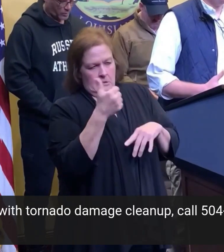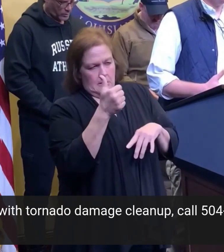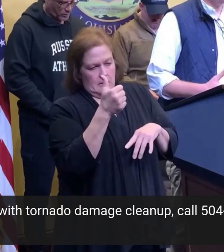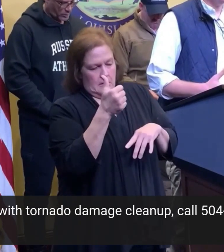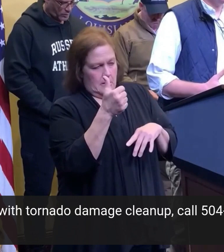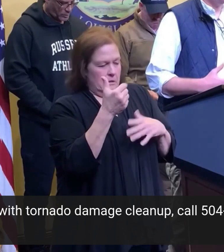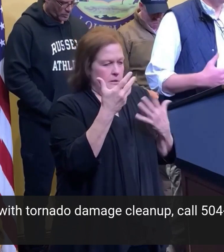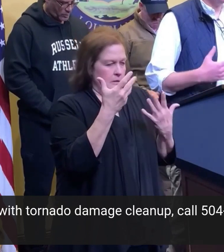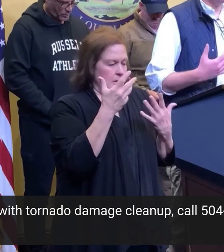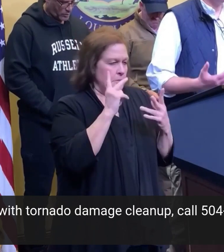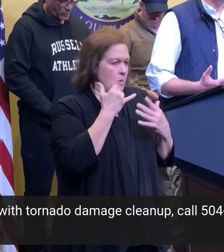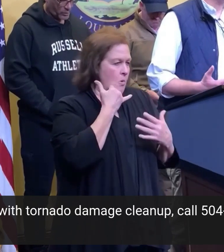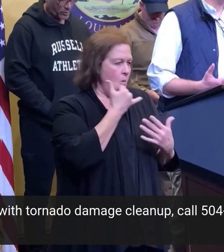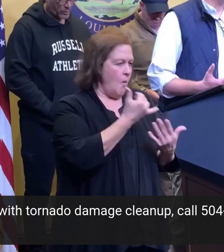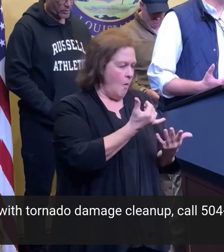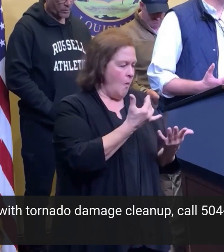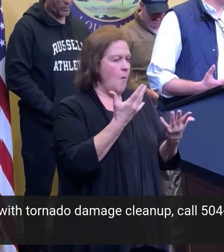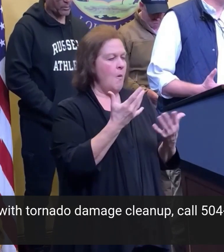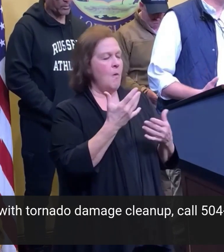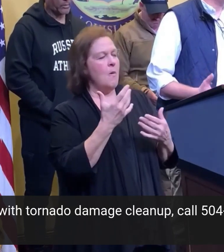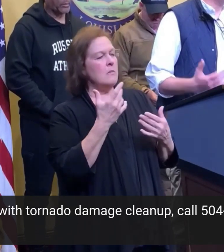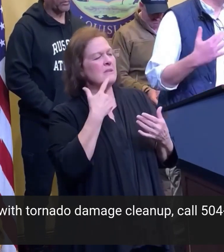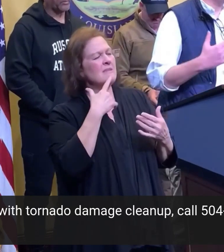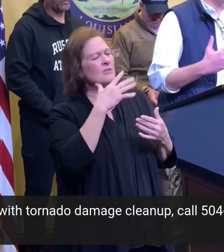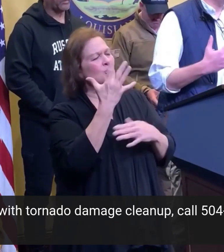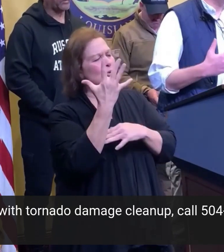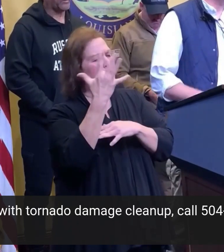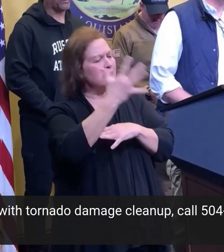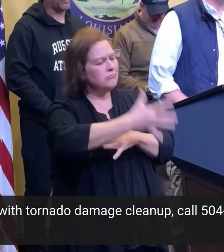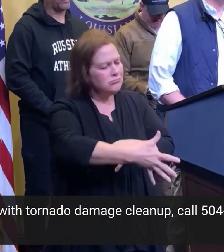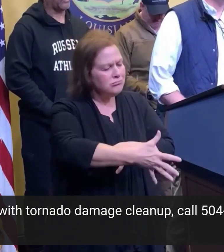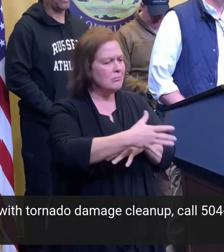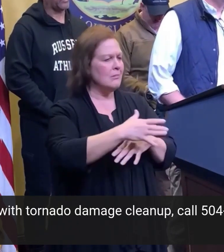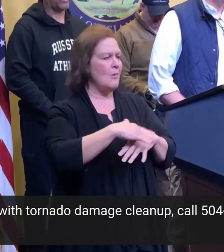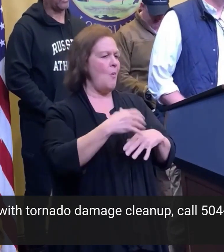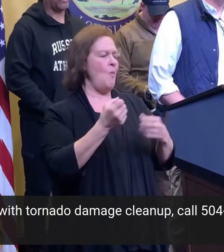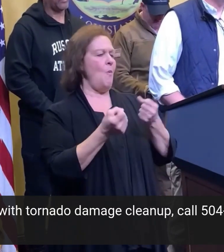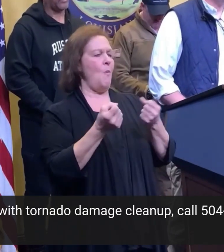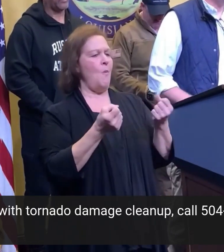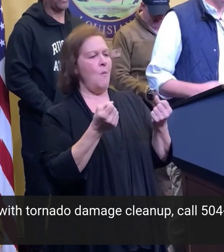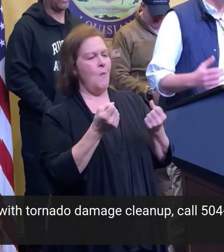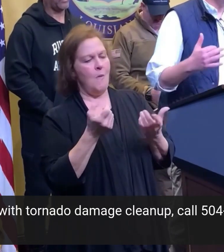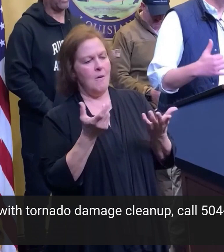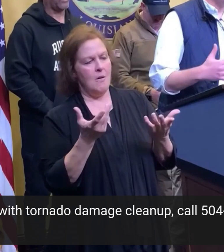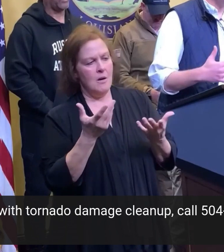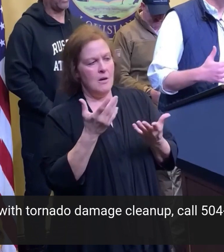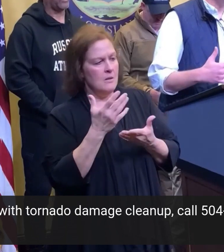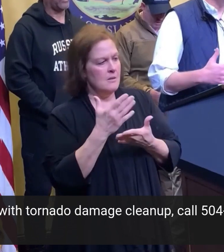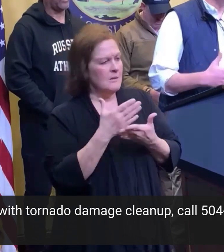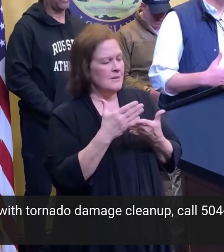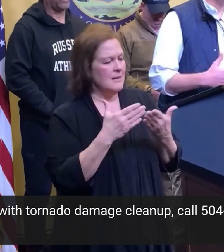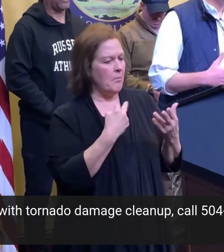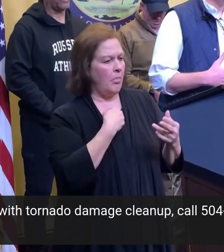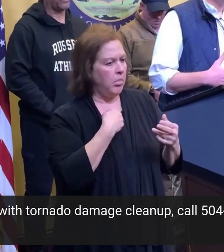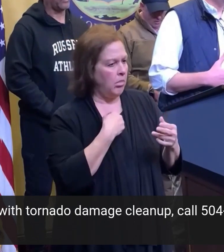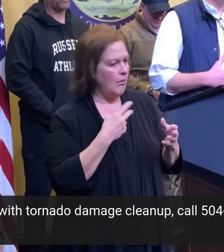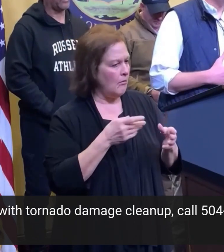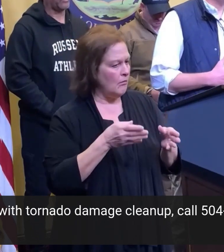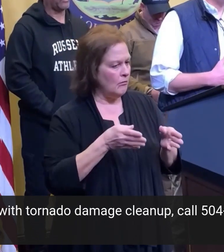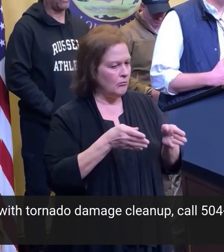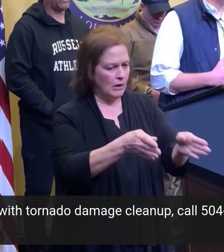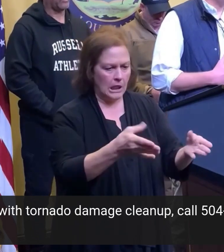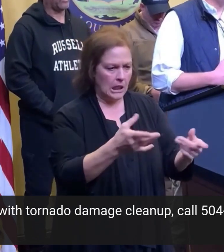for a lot of uprooted trees one tree fell onto a car a lot of major blockages of public rights ways